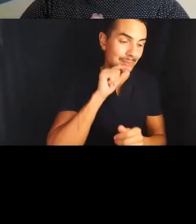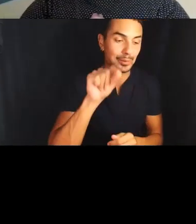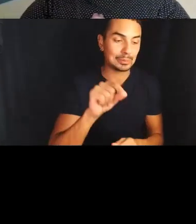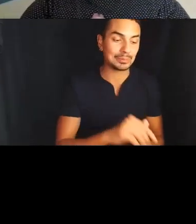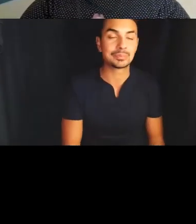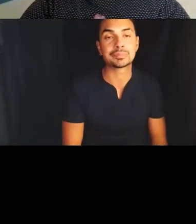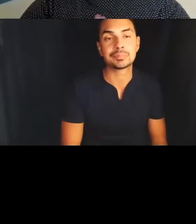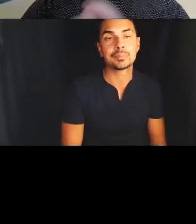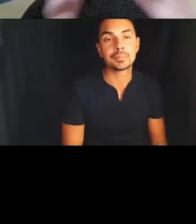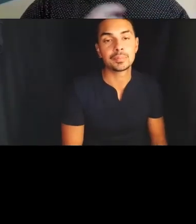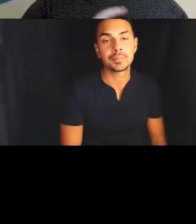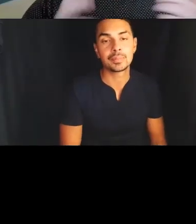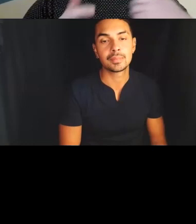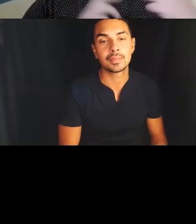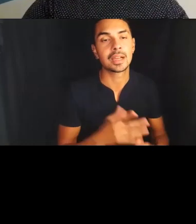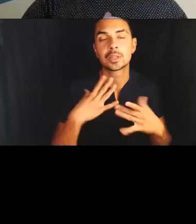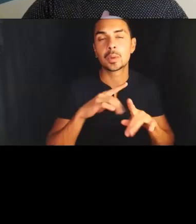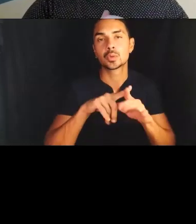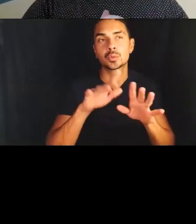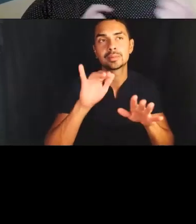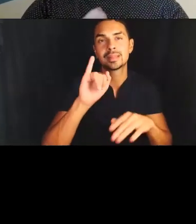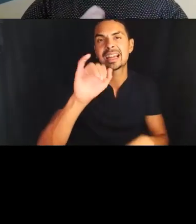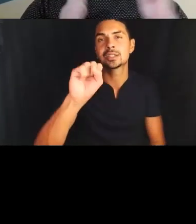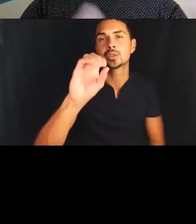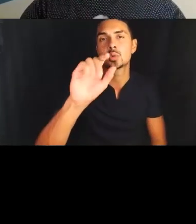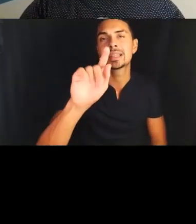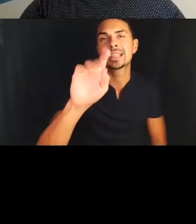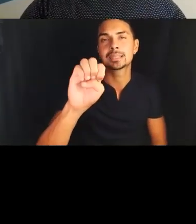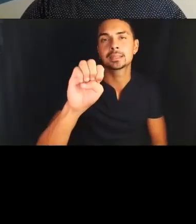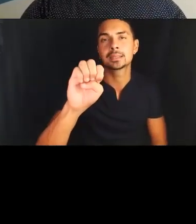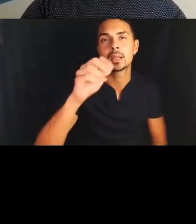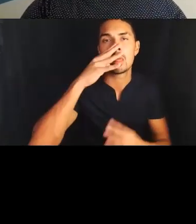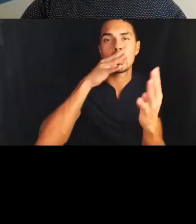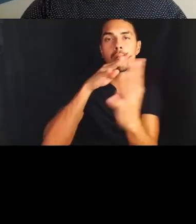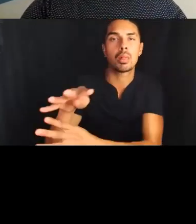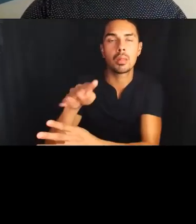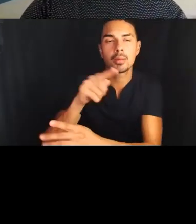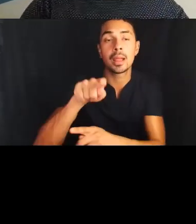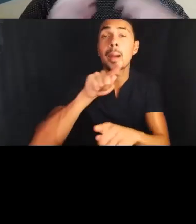and so didn't wanna isolate folks, but that information could also be really useful,